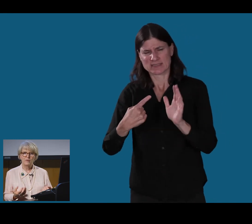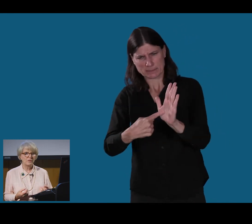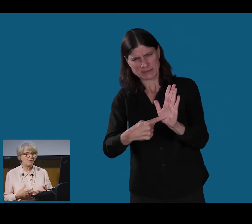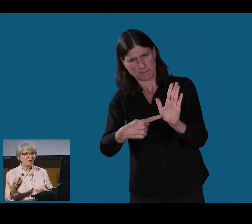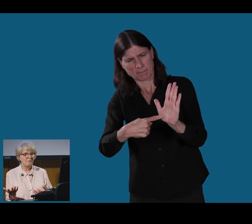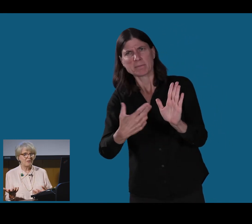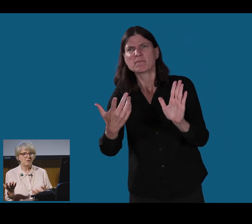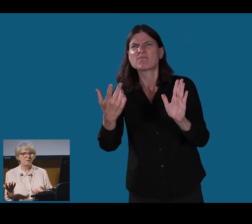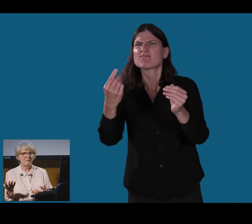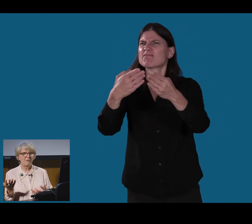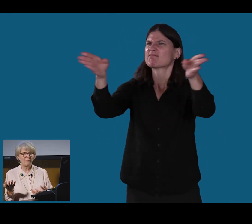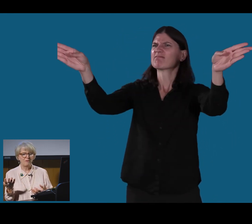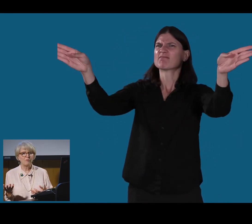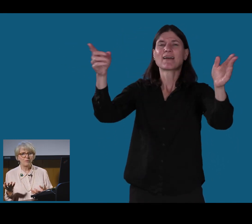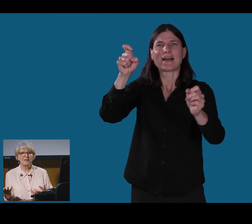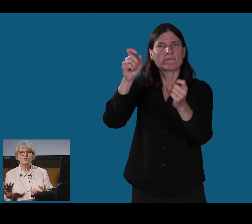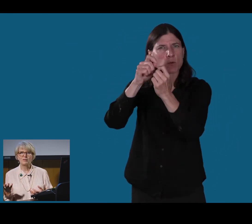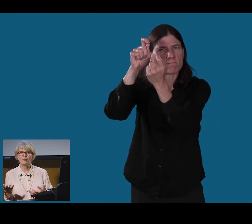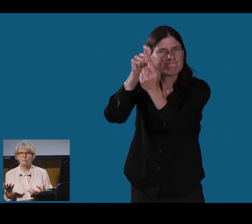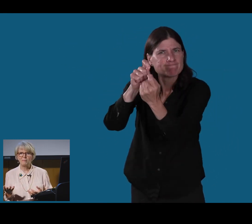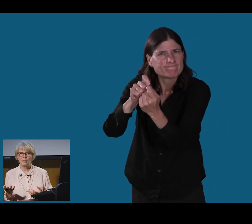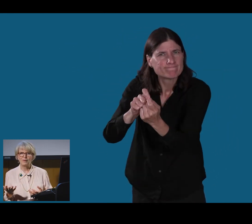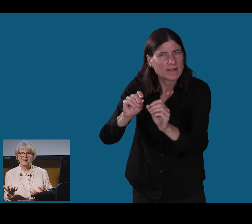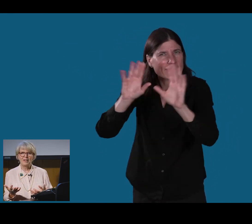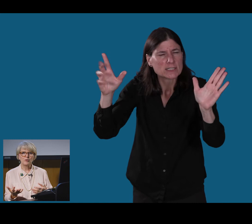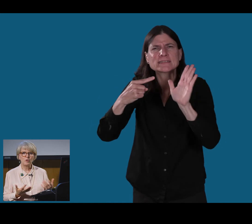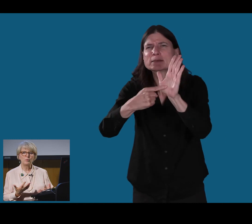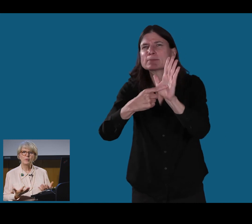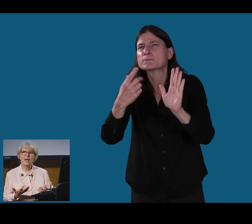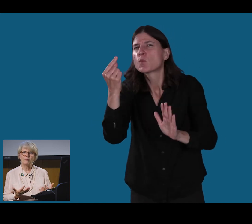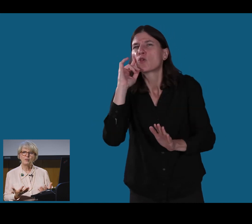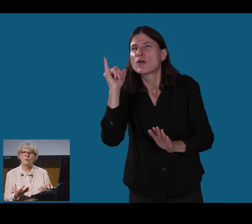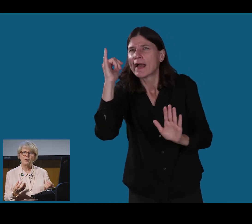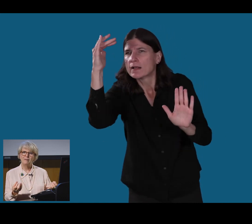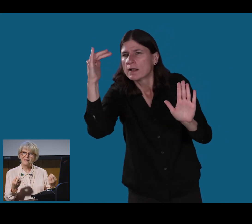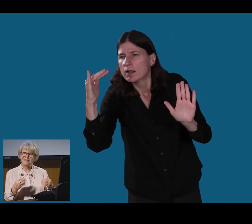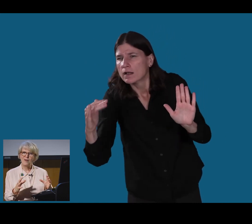Self esteem means different things to different people and so you really have to get down